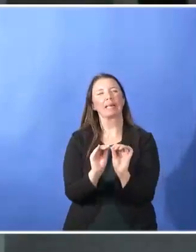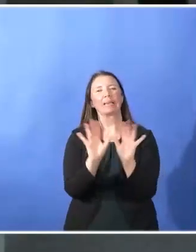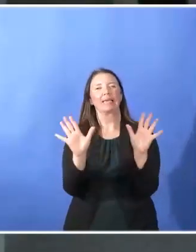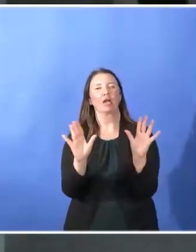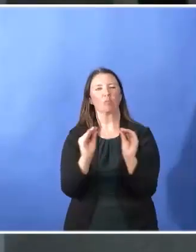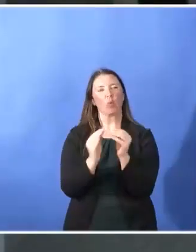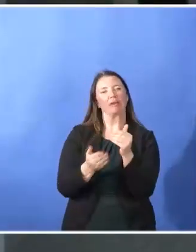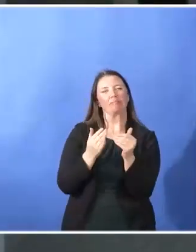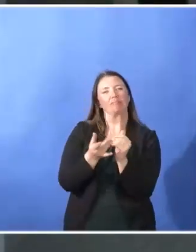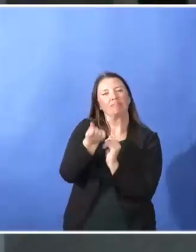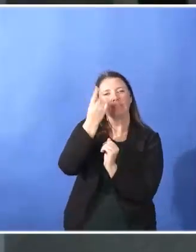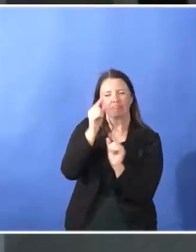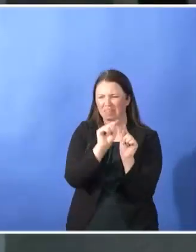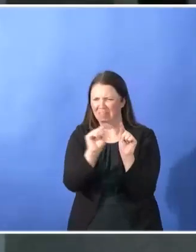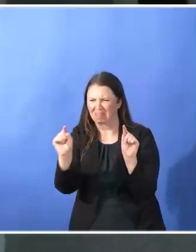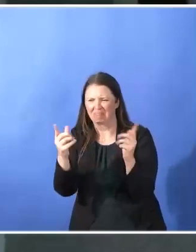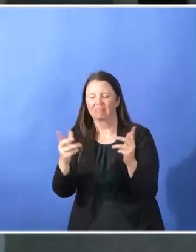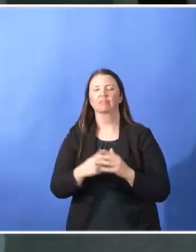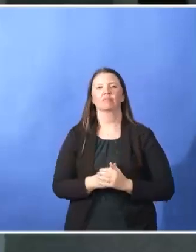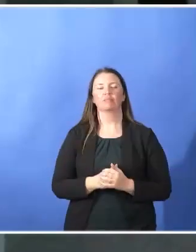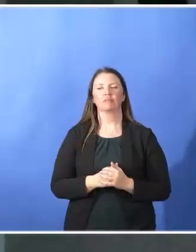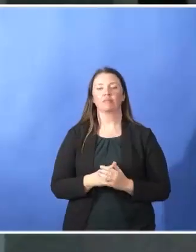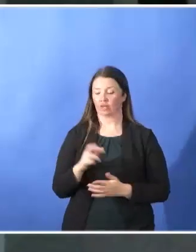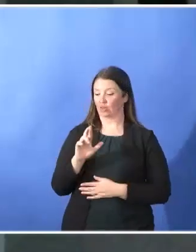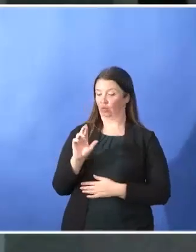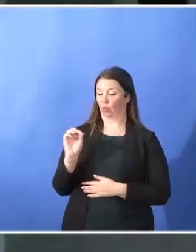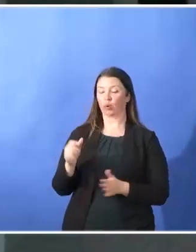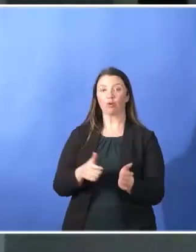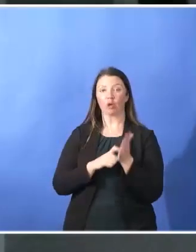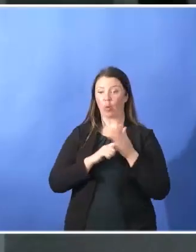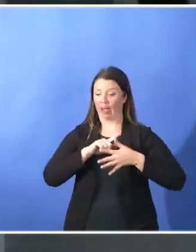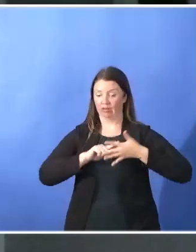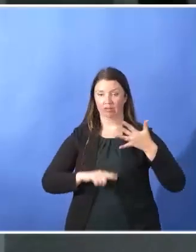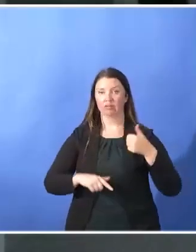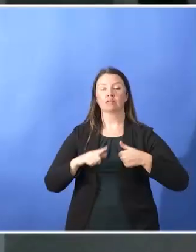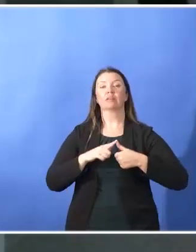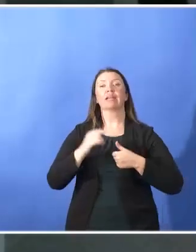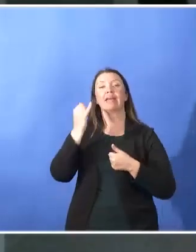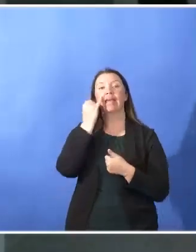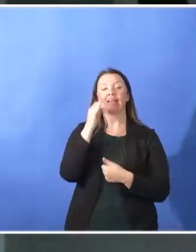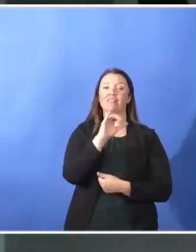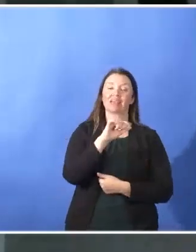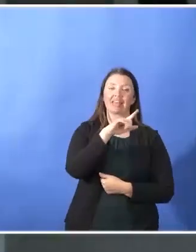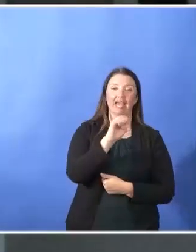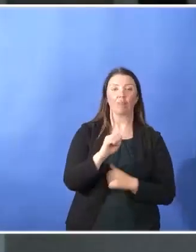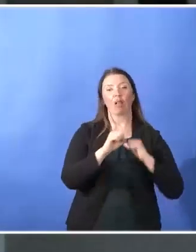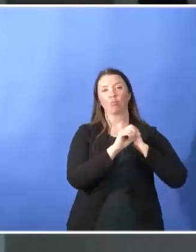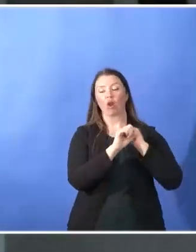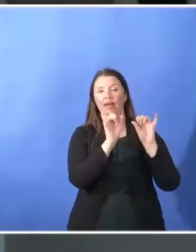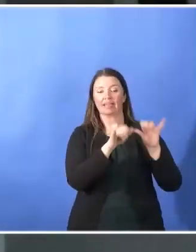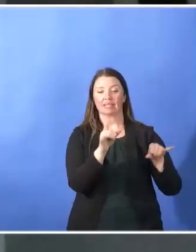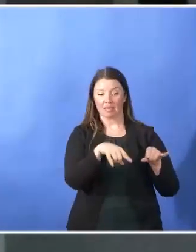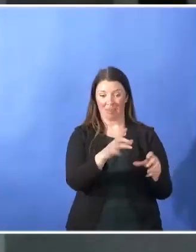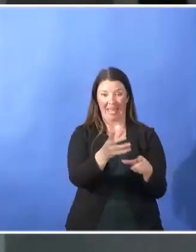IF A BROADCAST OR CABLE SYSTEM, OR OTHER EAS PARTICIPANT RECEIVES A LEGACY FORMAT STATE OR LOCAL ALERT MESSAGE AND A